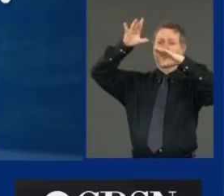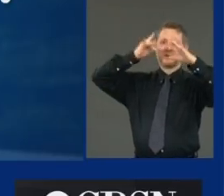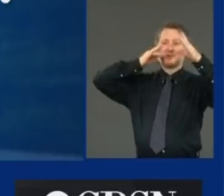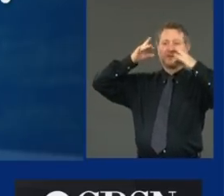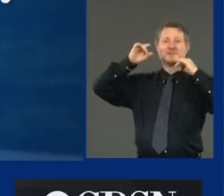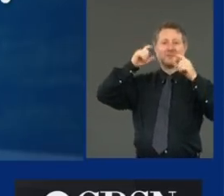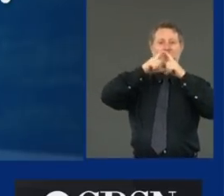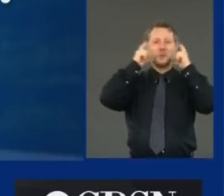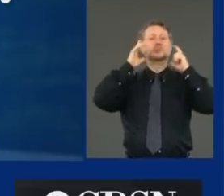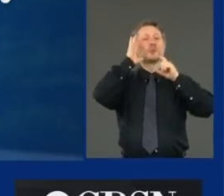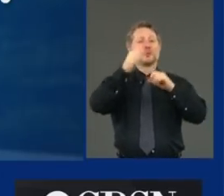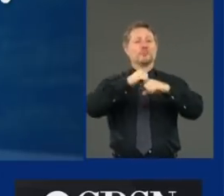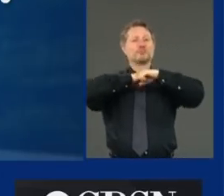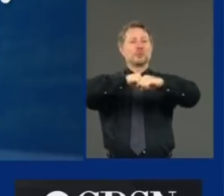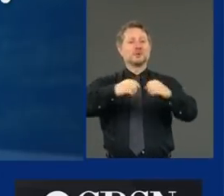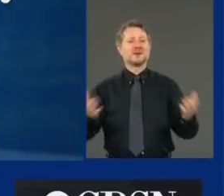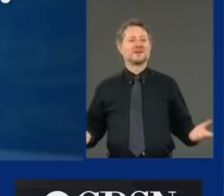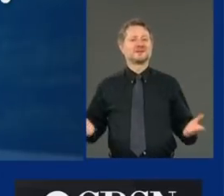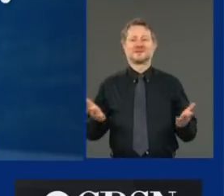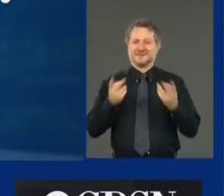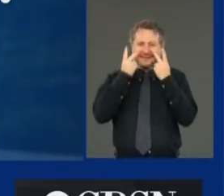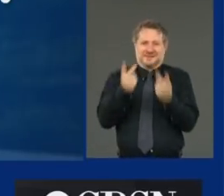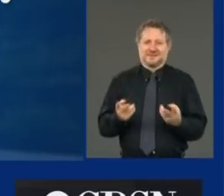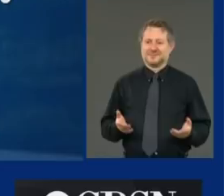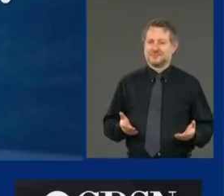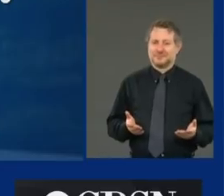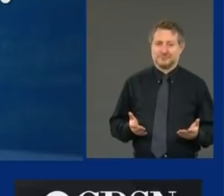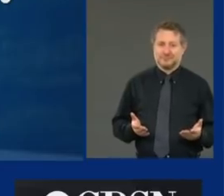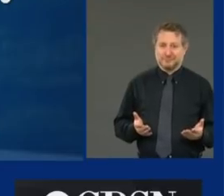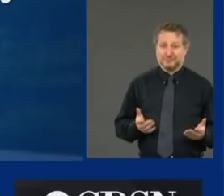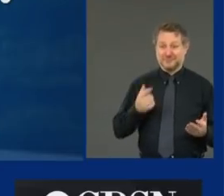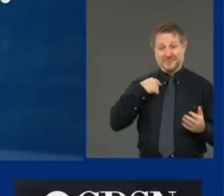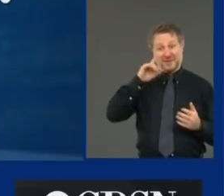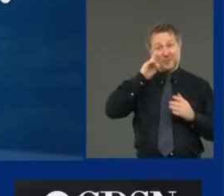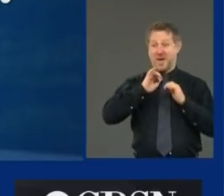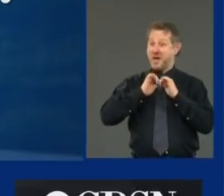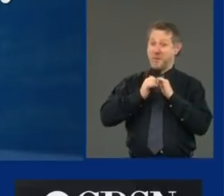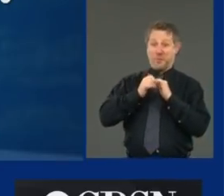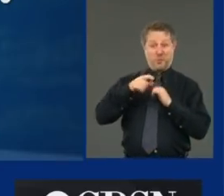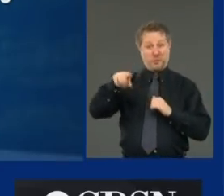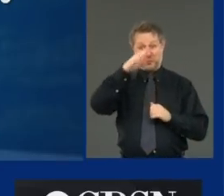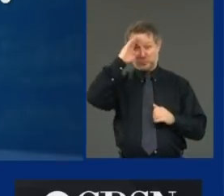BETWEEN LIFE AND DEATH. I KNOW IT IS SMALL AND